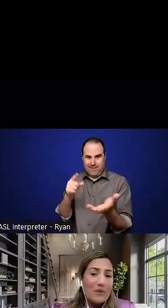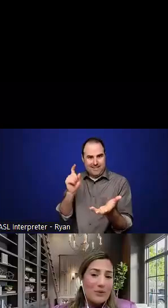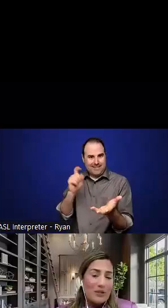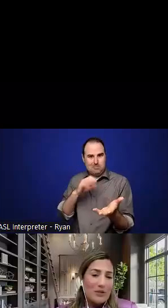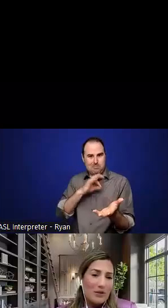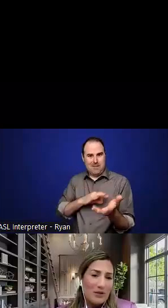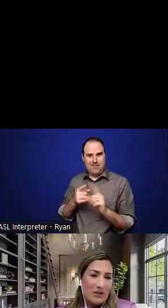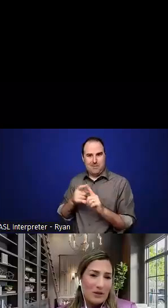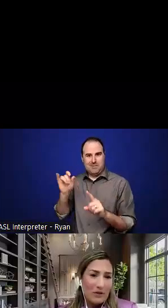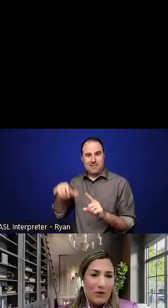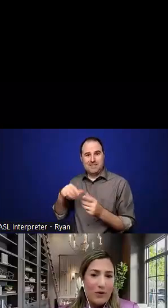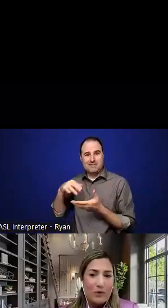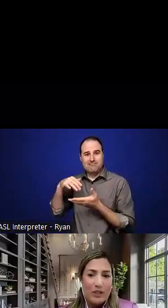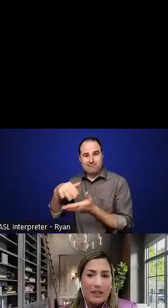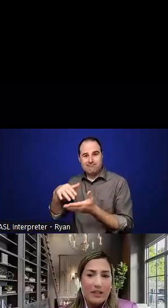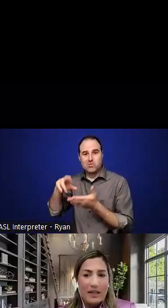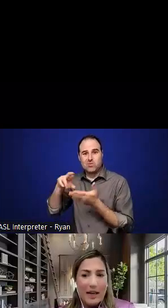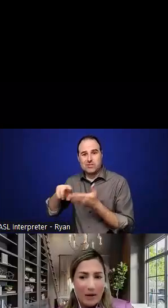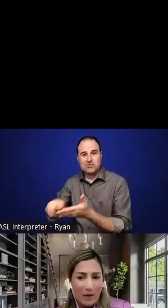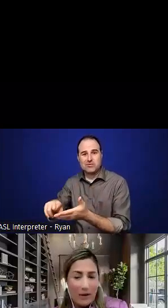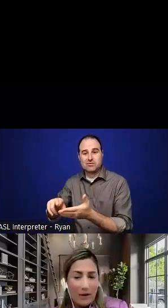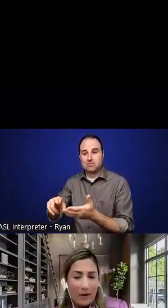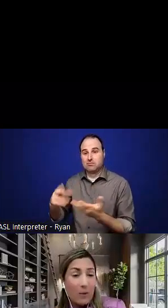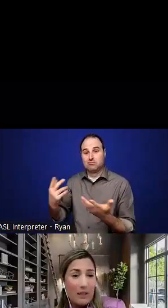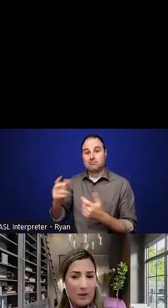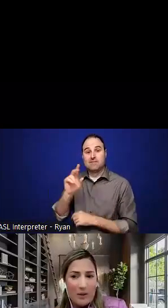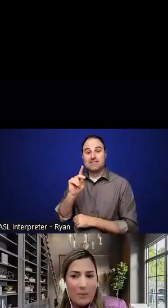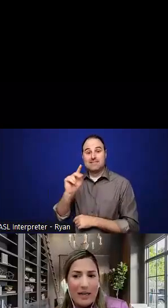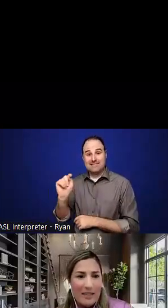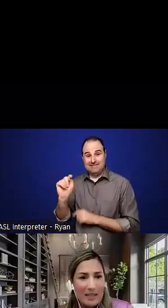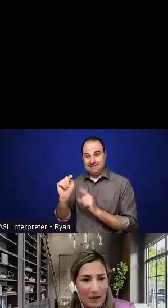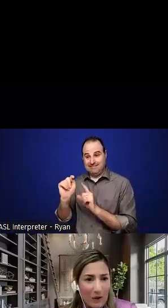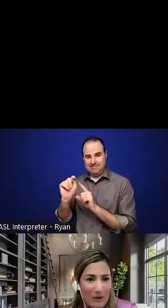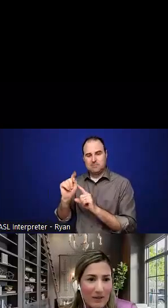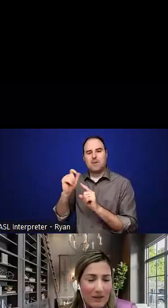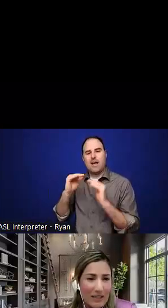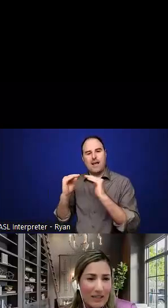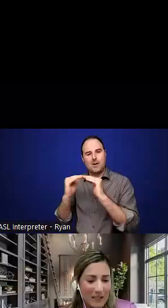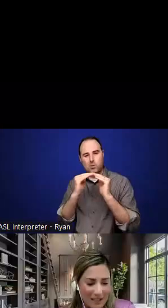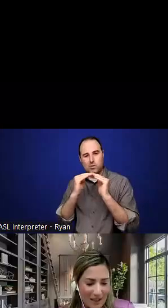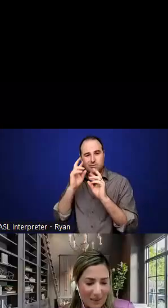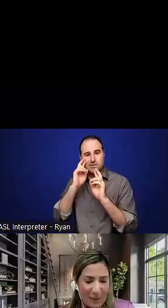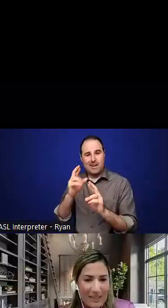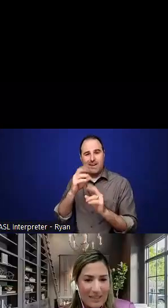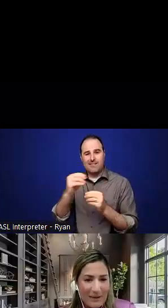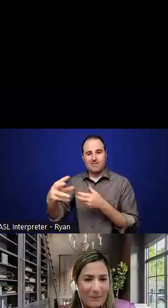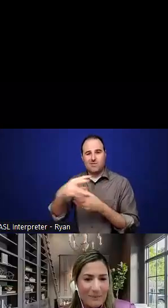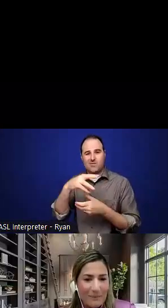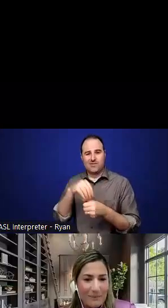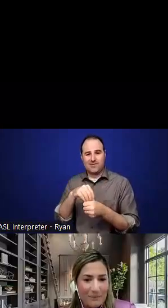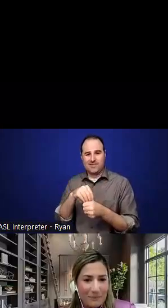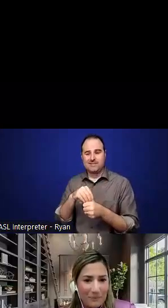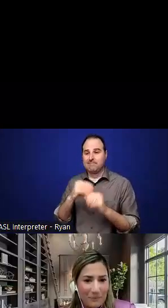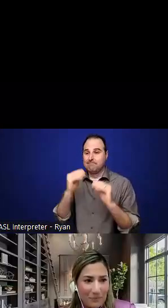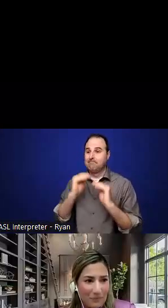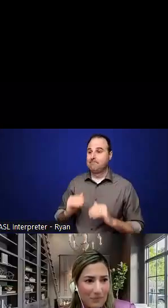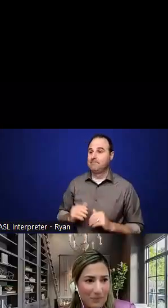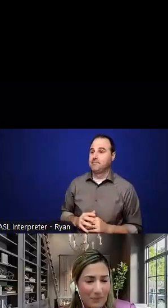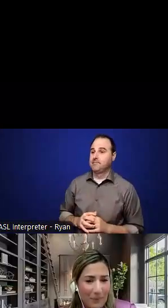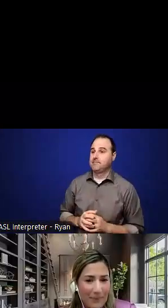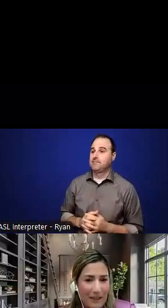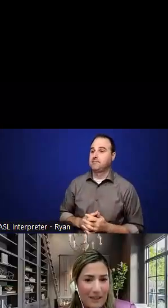this research is therefore rooted in equity, respect, and inclusivity. Next slide, please.